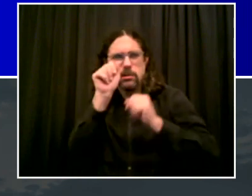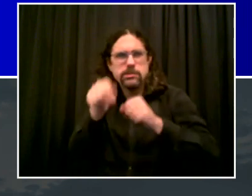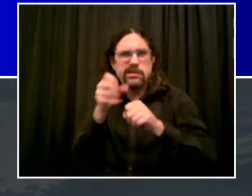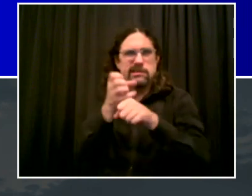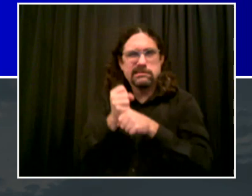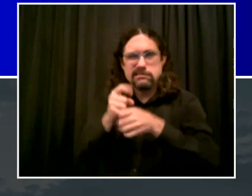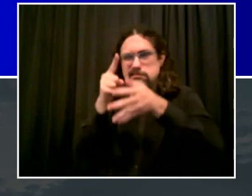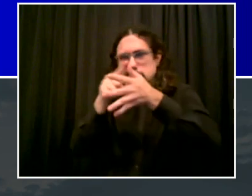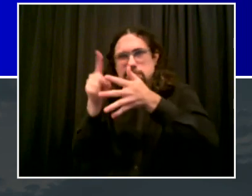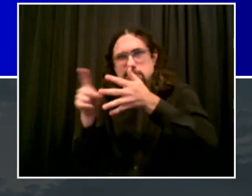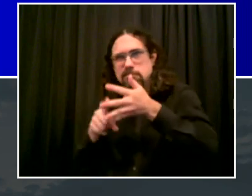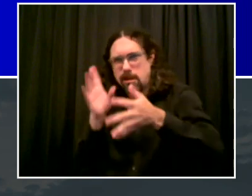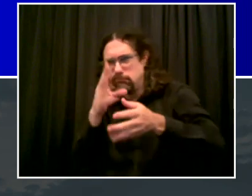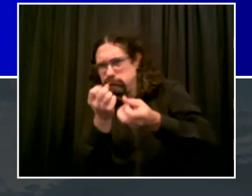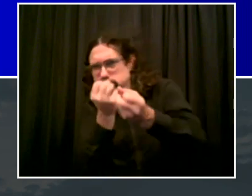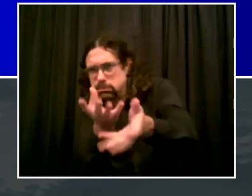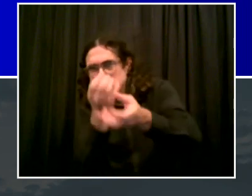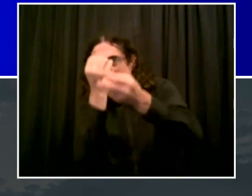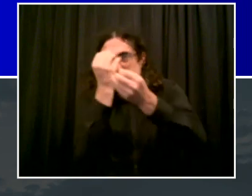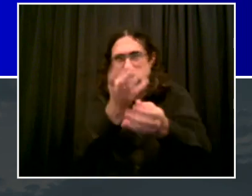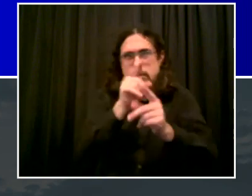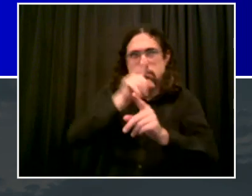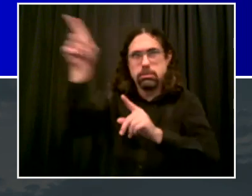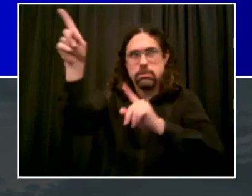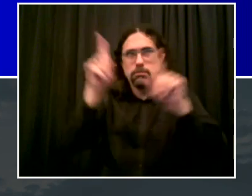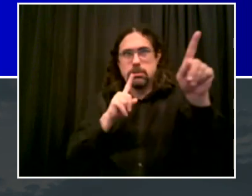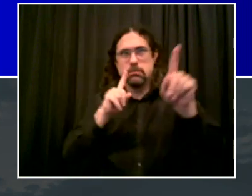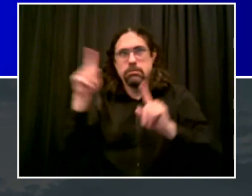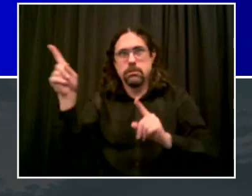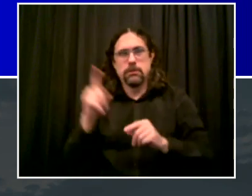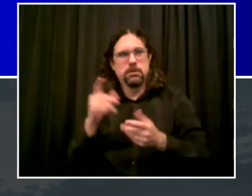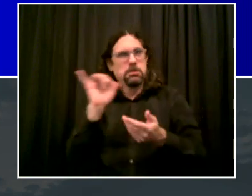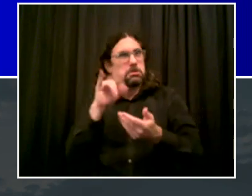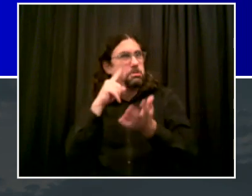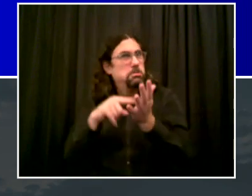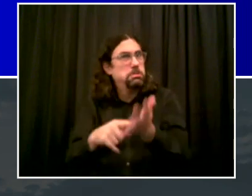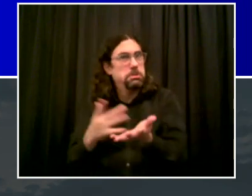INDIVIDUALS TO ABOUT 5000 PLUS CITY SERICVES INCLUDING EDUCATION